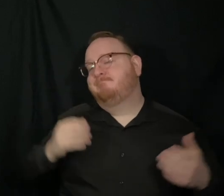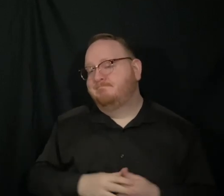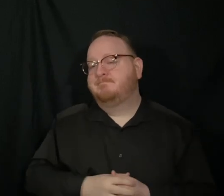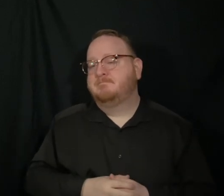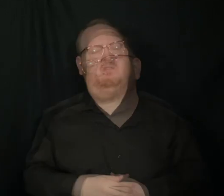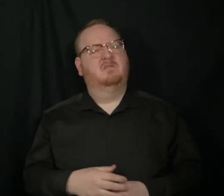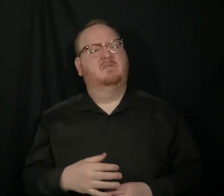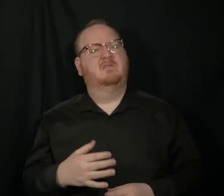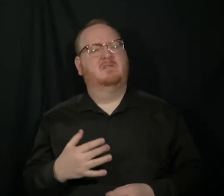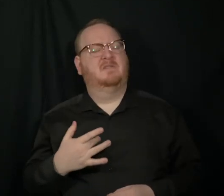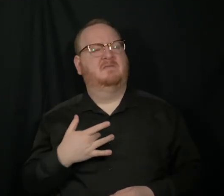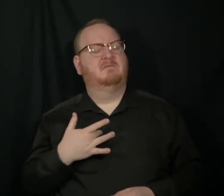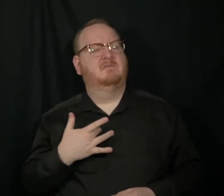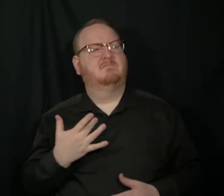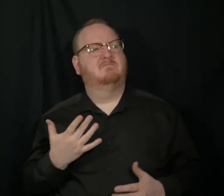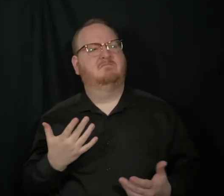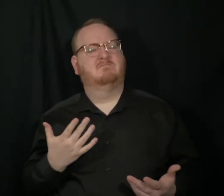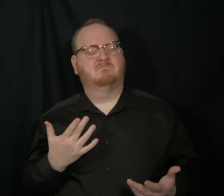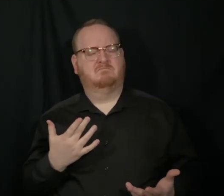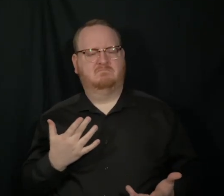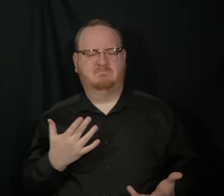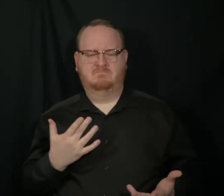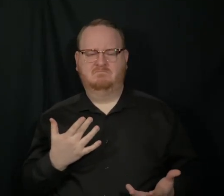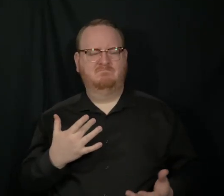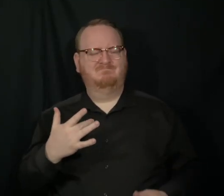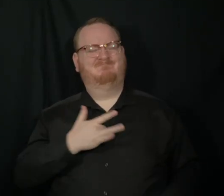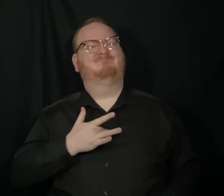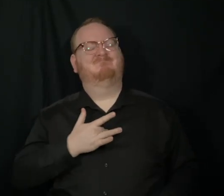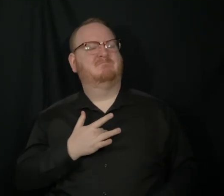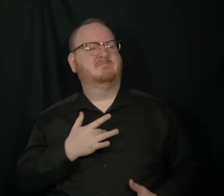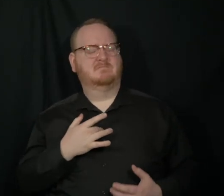at that time to me was, well, that's your opinion. And it was,